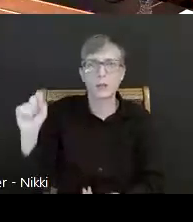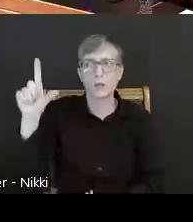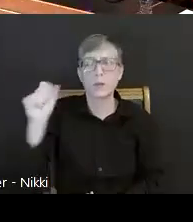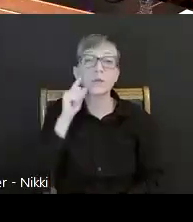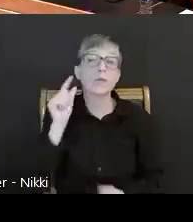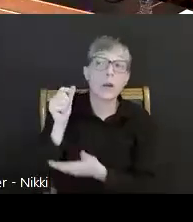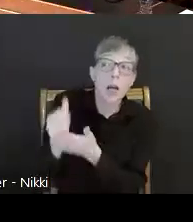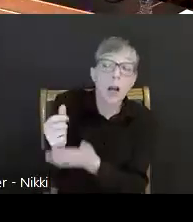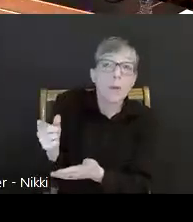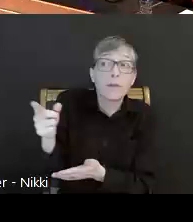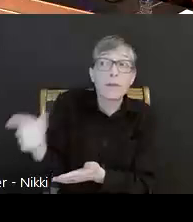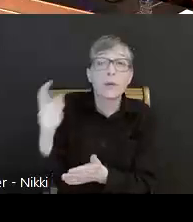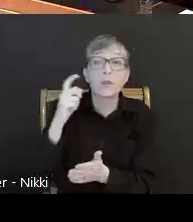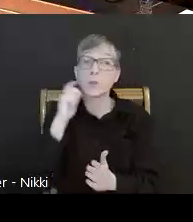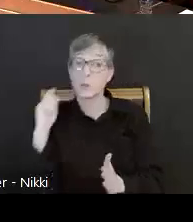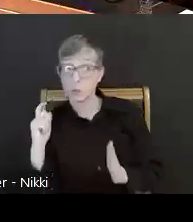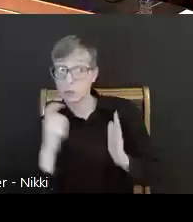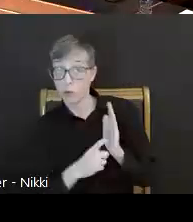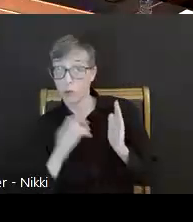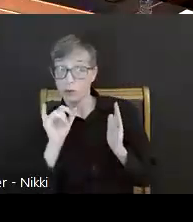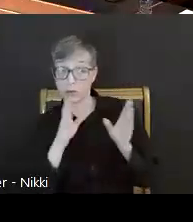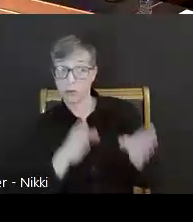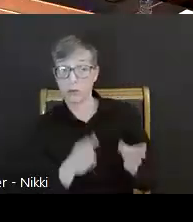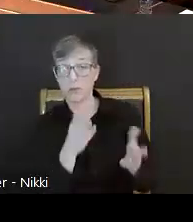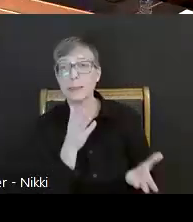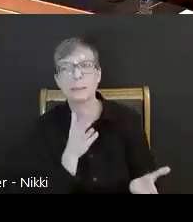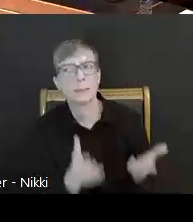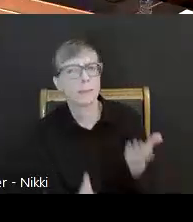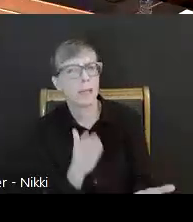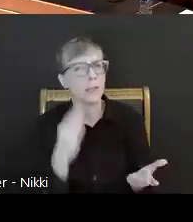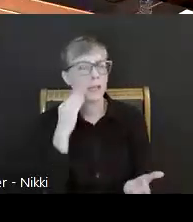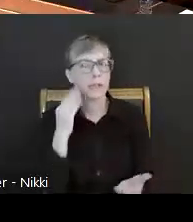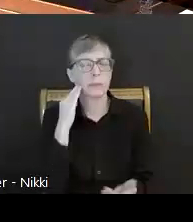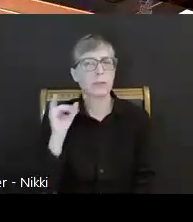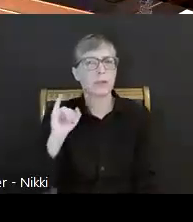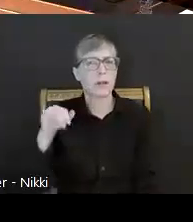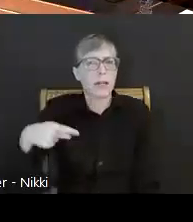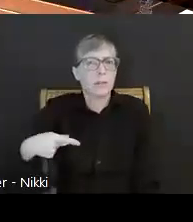that someone's experiencing ipv and also how best to manage those situations in a caring uh